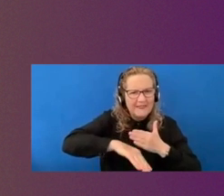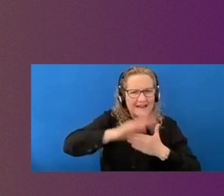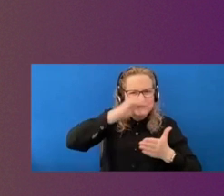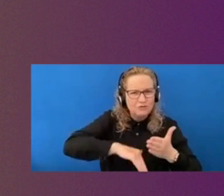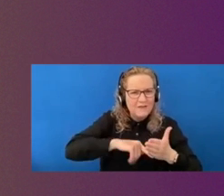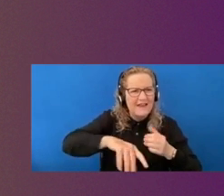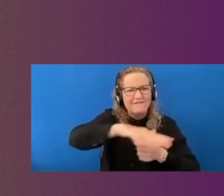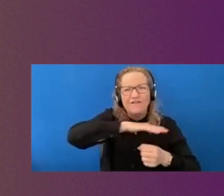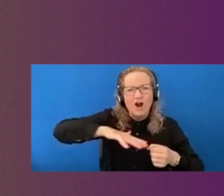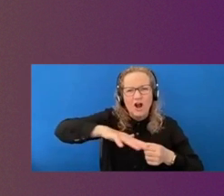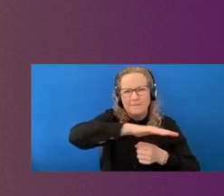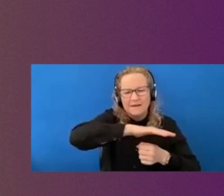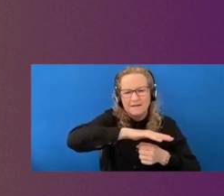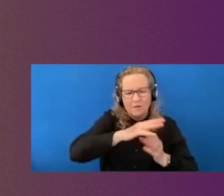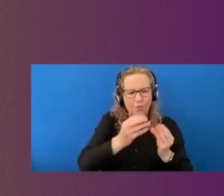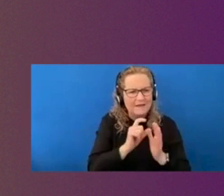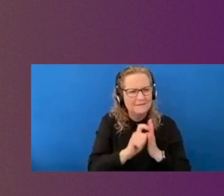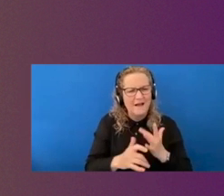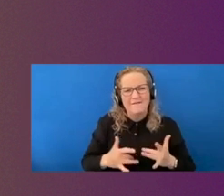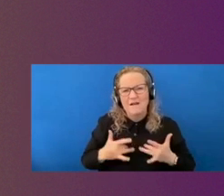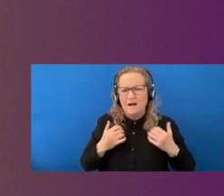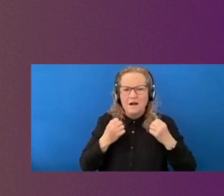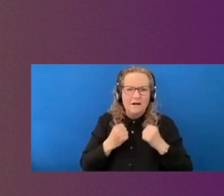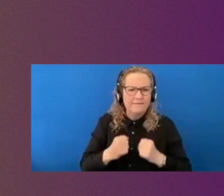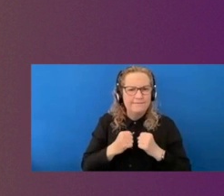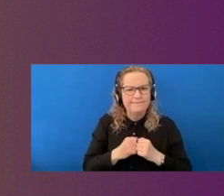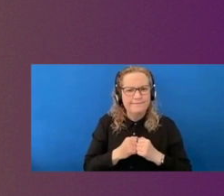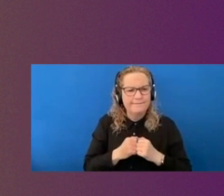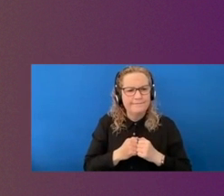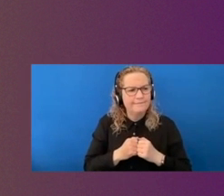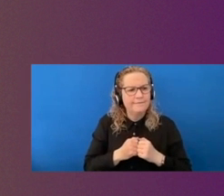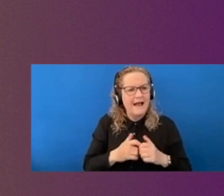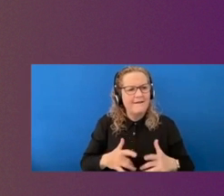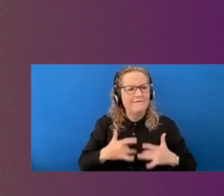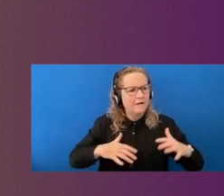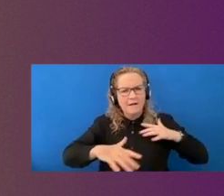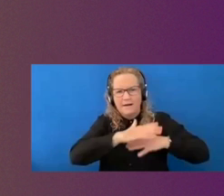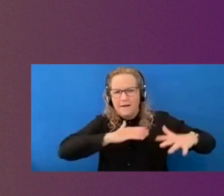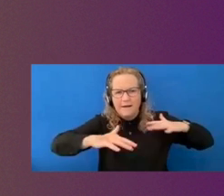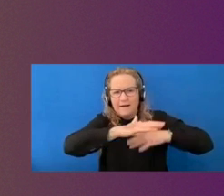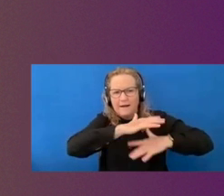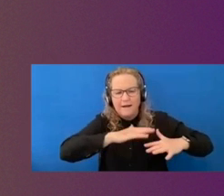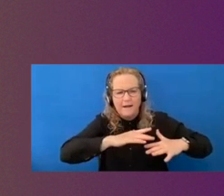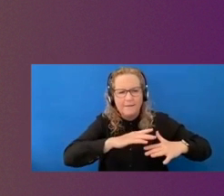um with the disability like I think people don't treat you any differently and I think that's the main thing that i've noticed and I think we've covered